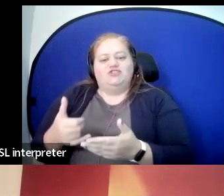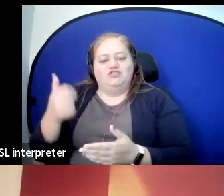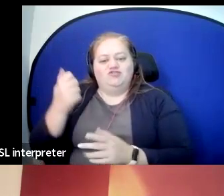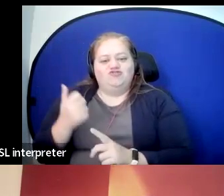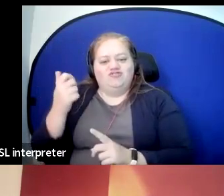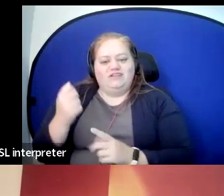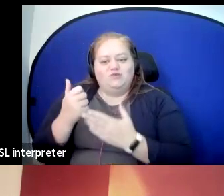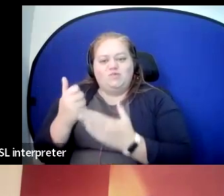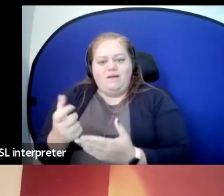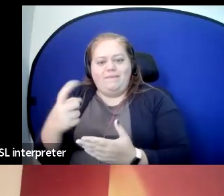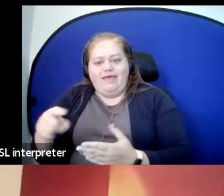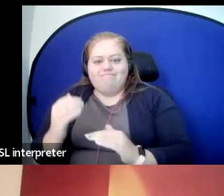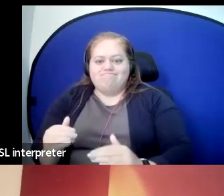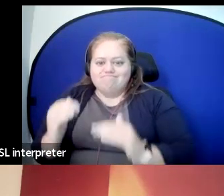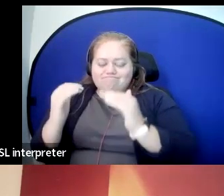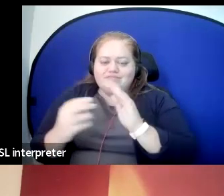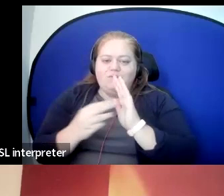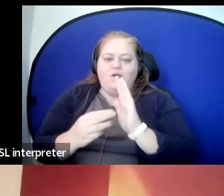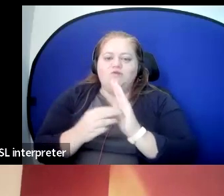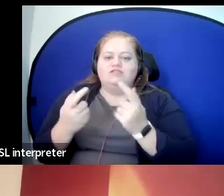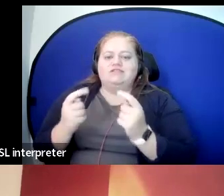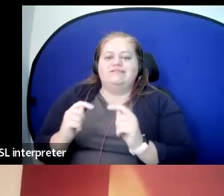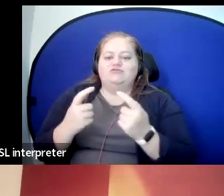and try them out for their specific use cases.